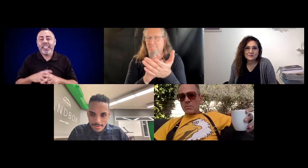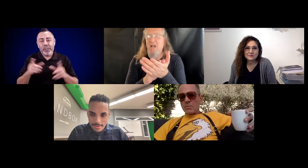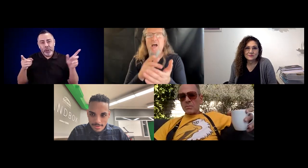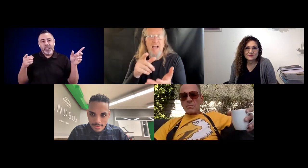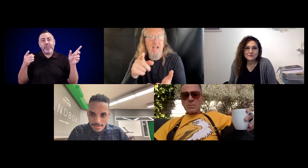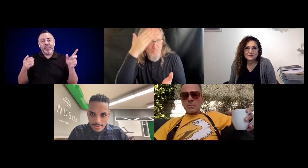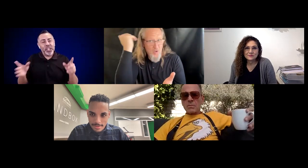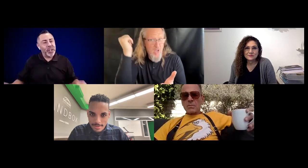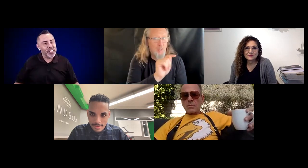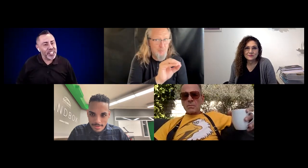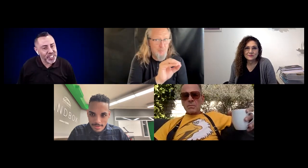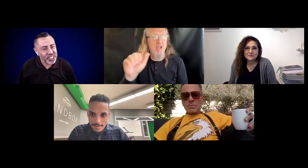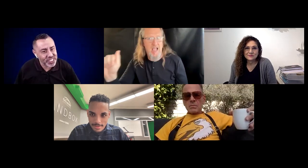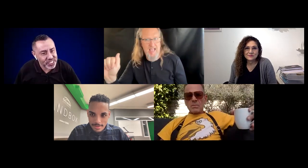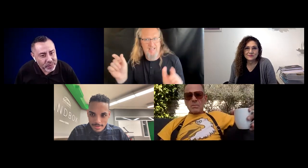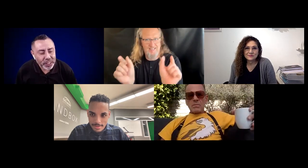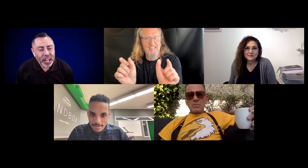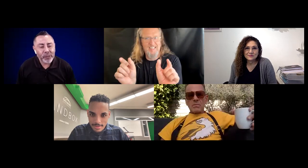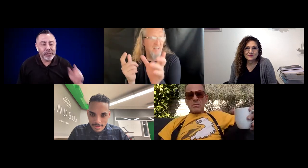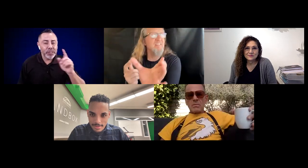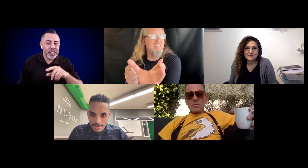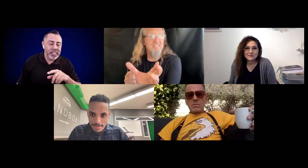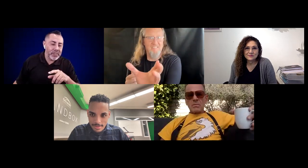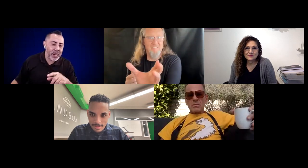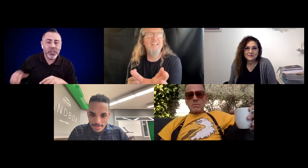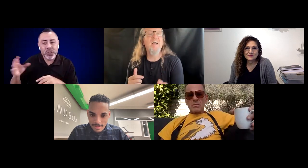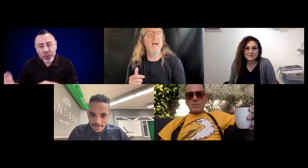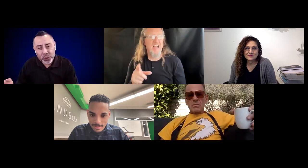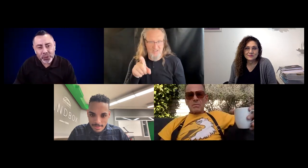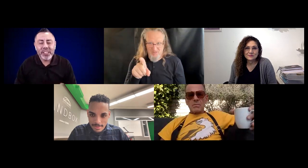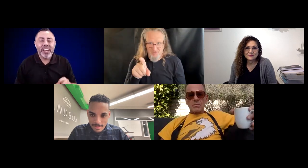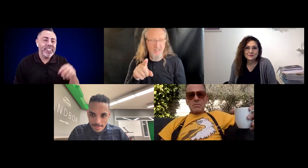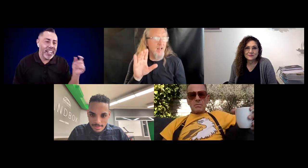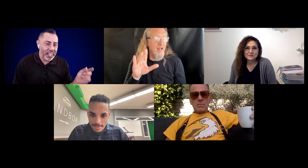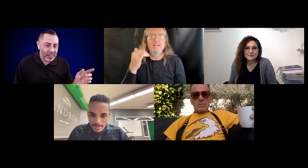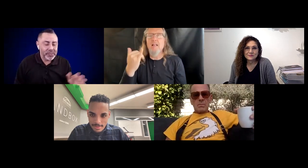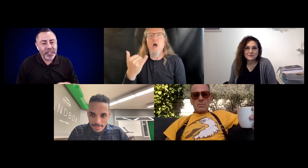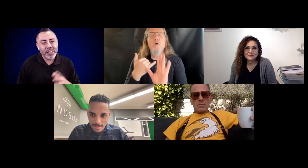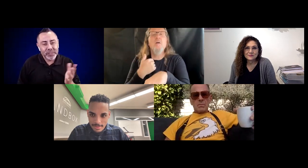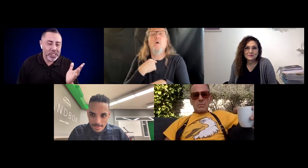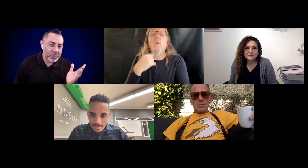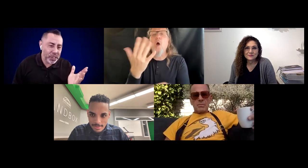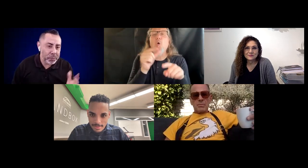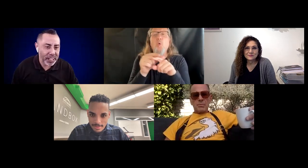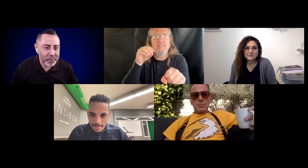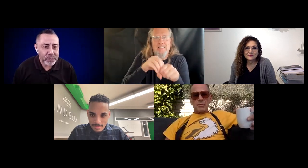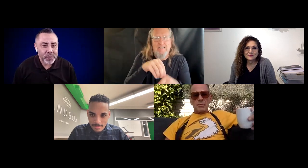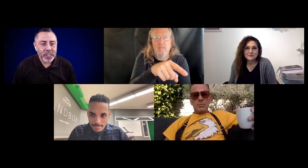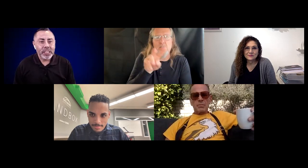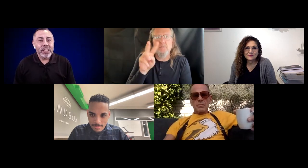Let me open it up. Congratulations! However, you did leave out the to and the a, right you did mention by.